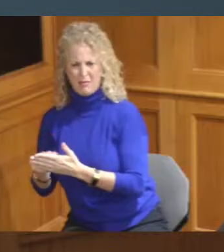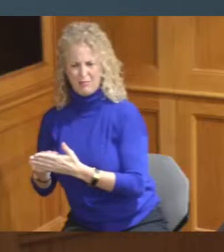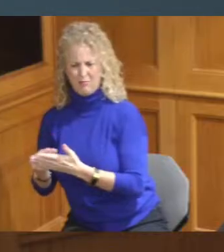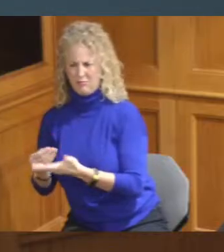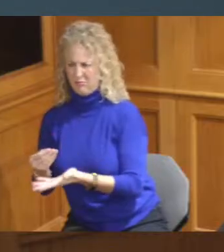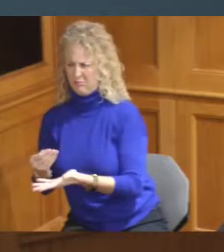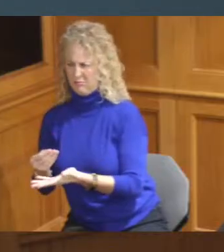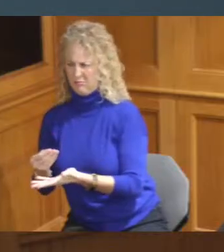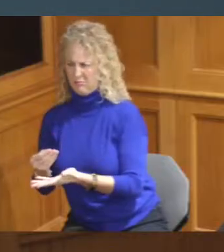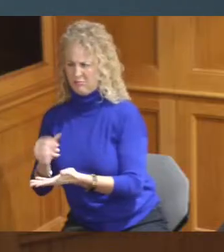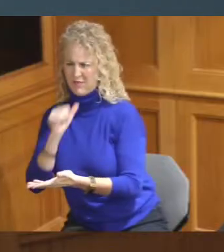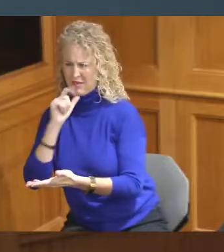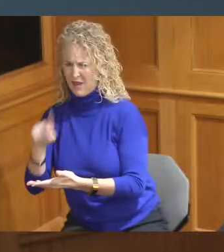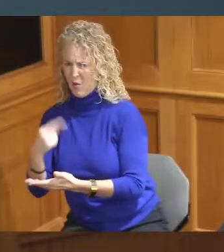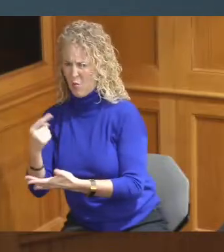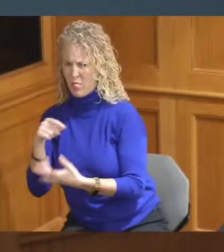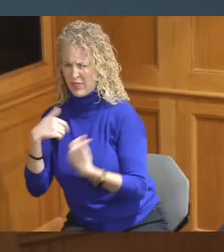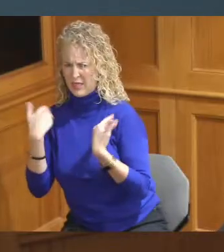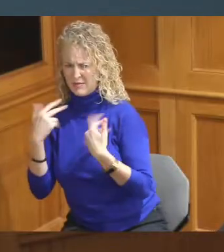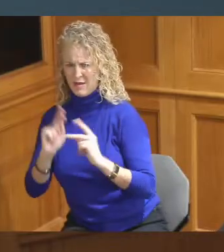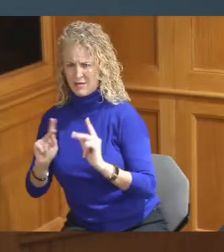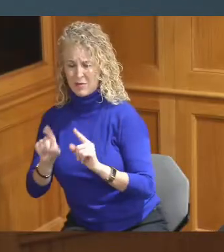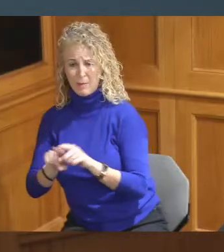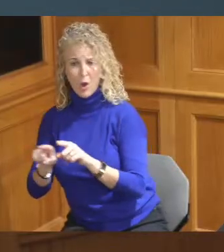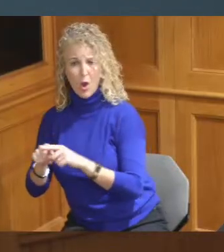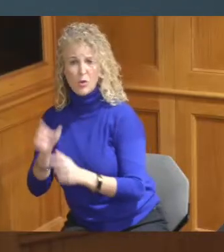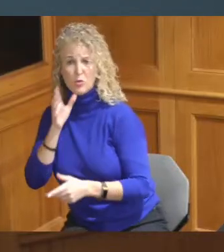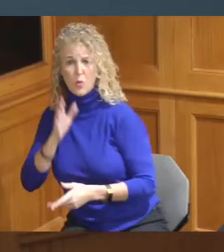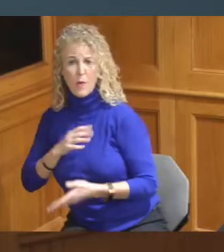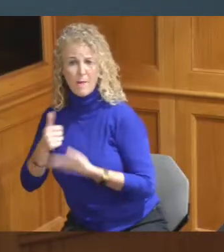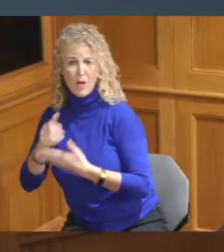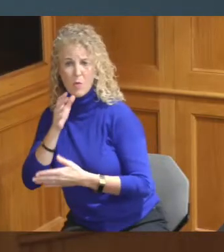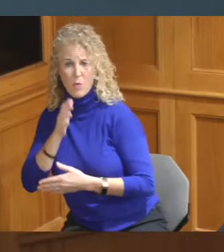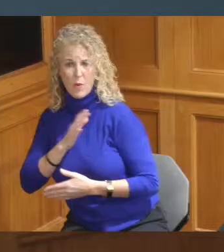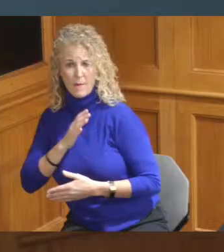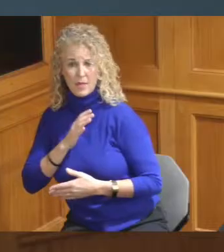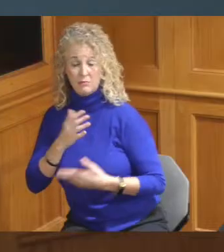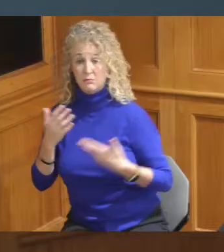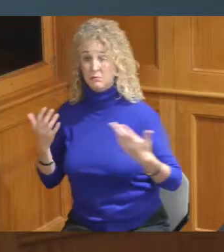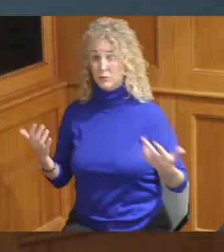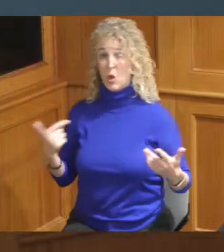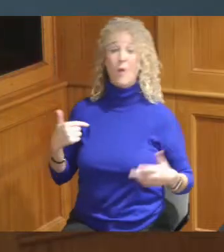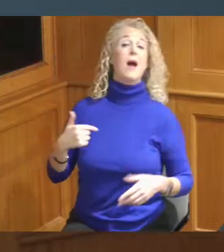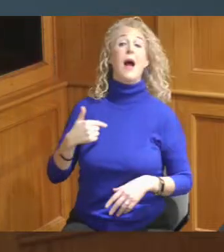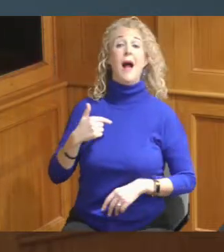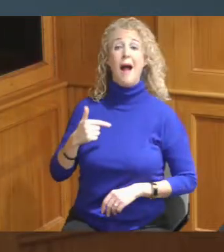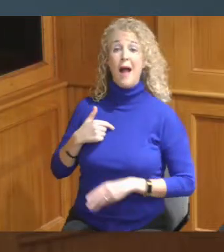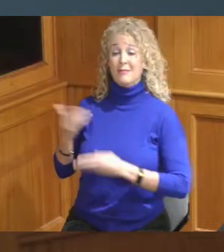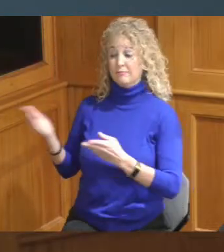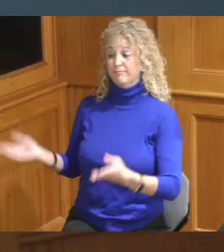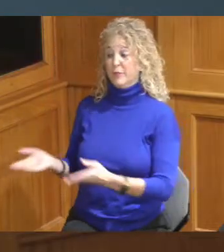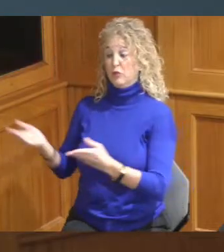not only youth, but also as we talked about Women Helping Women. I strongly urge the city to partner